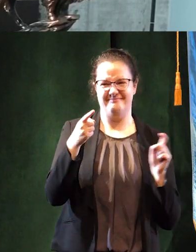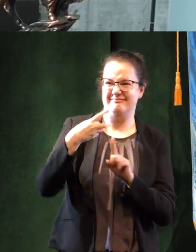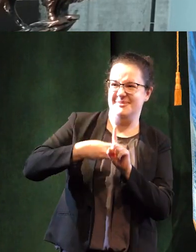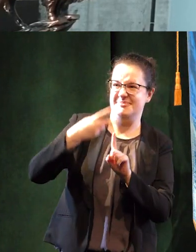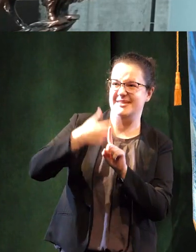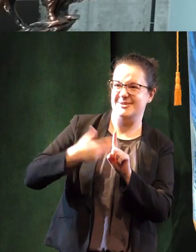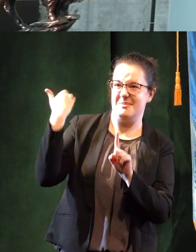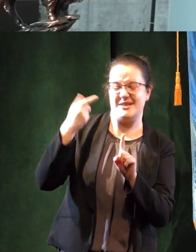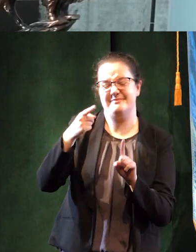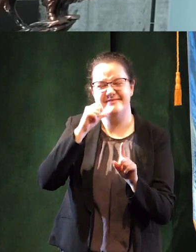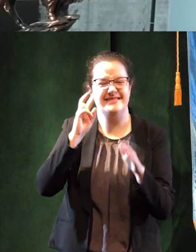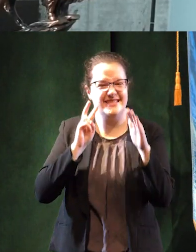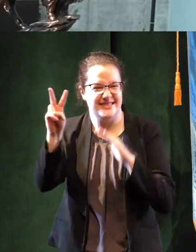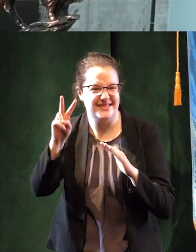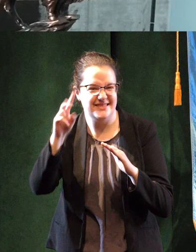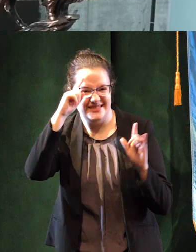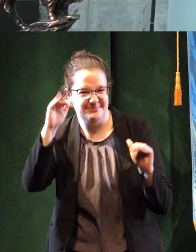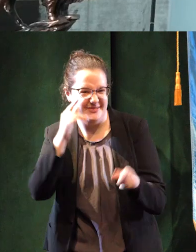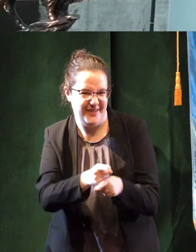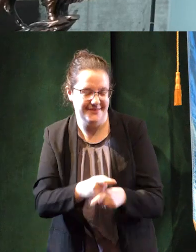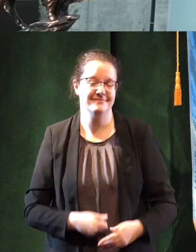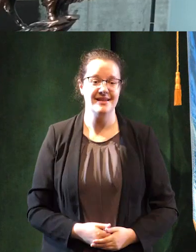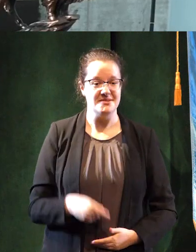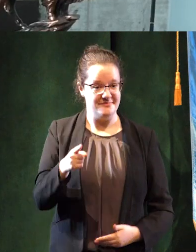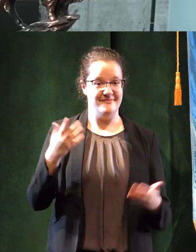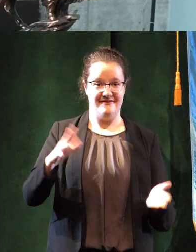just a few short months ago but as you have learned already the ability to